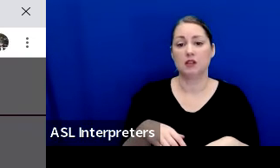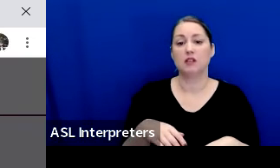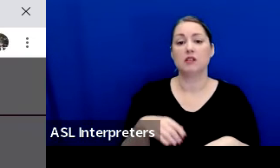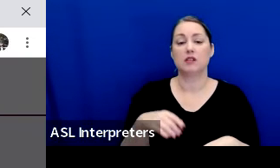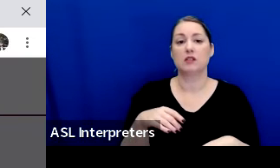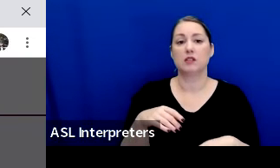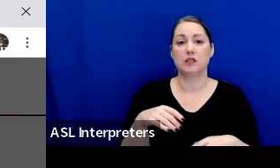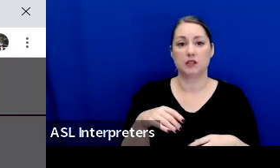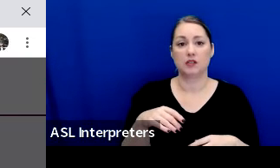arts.